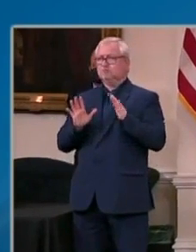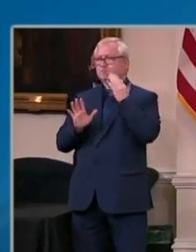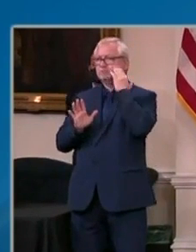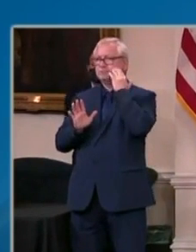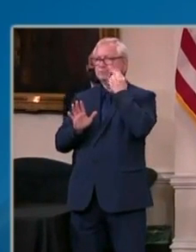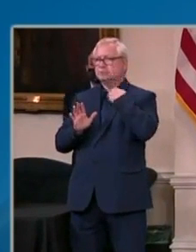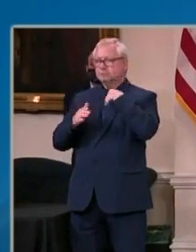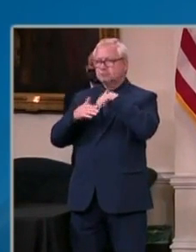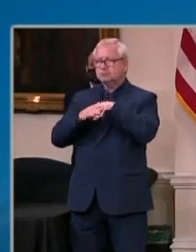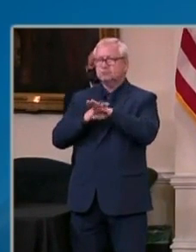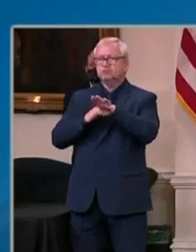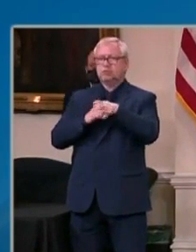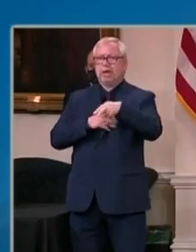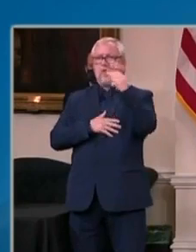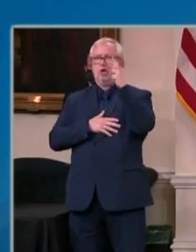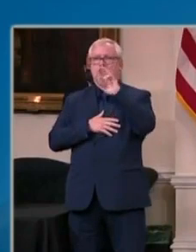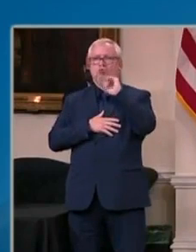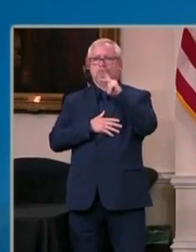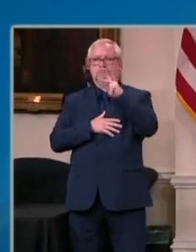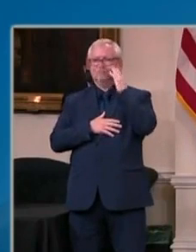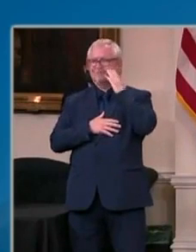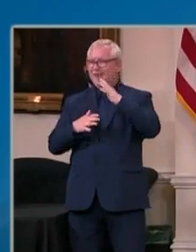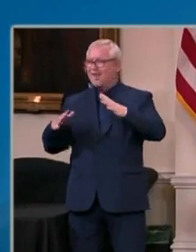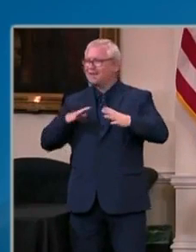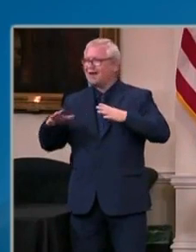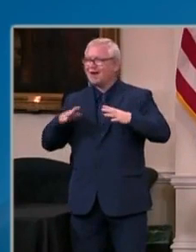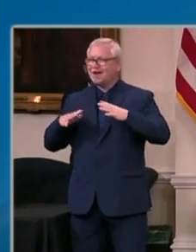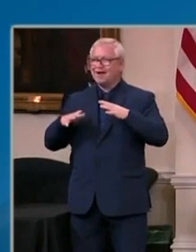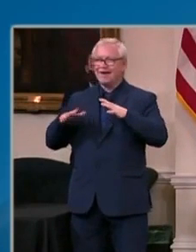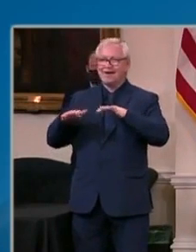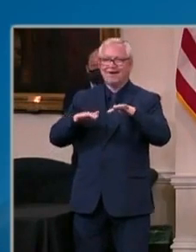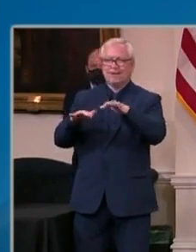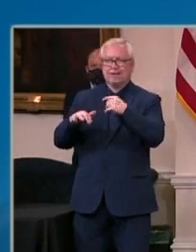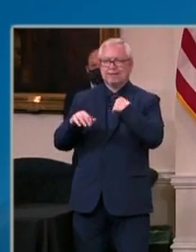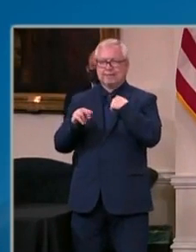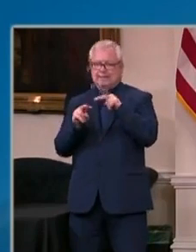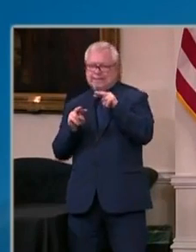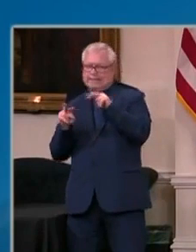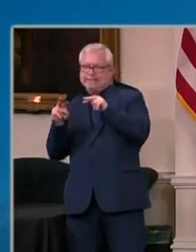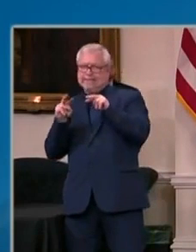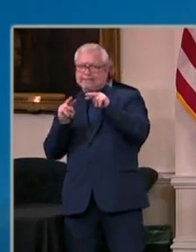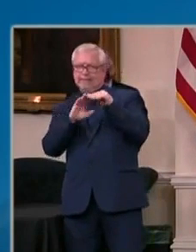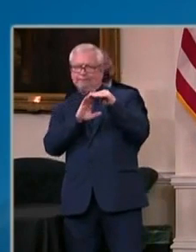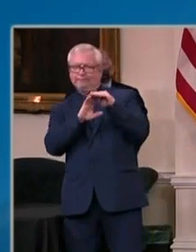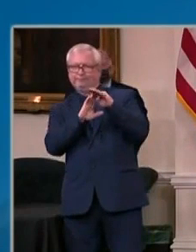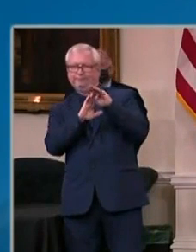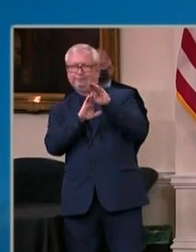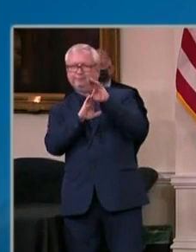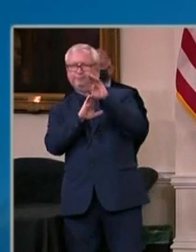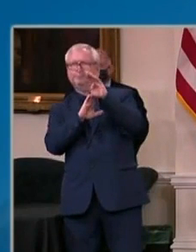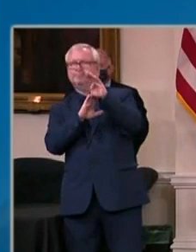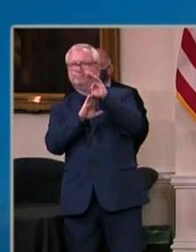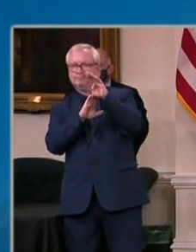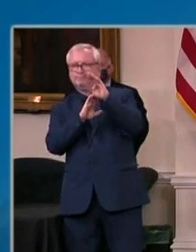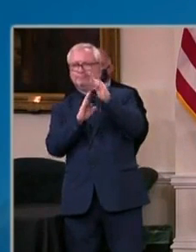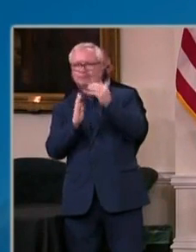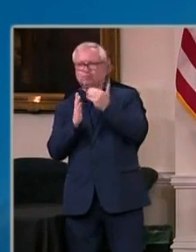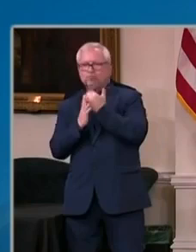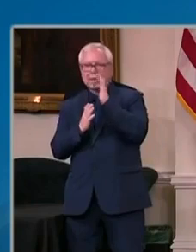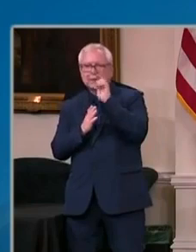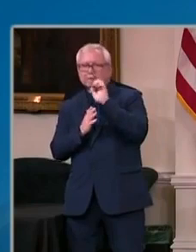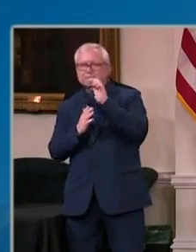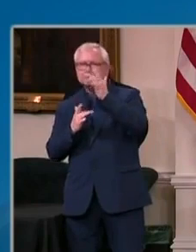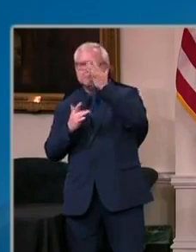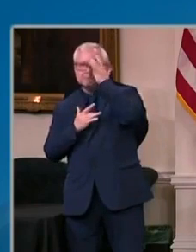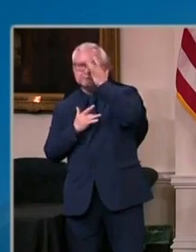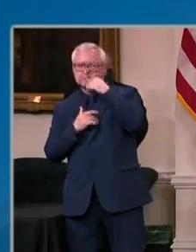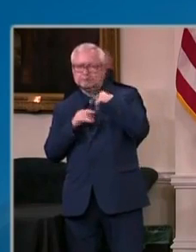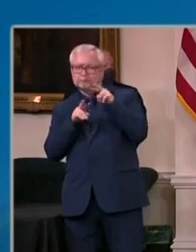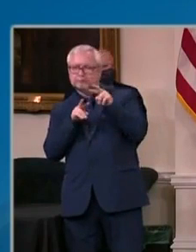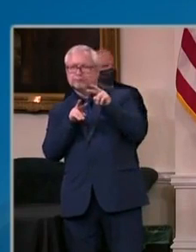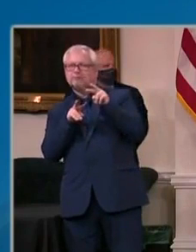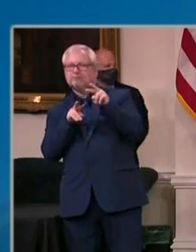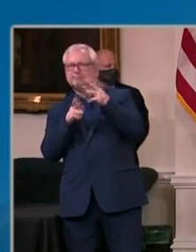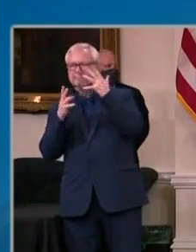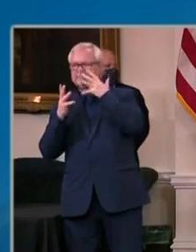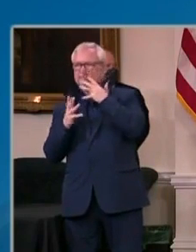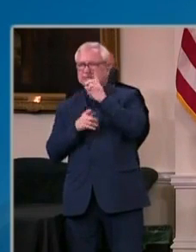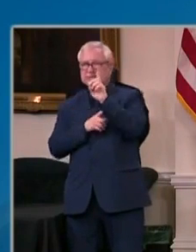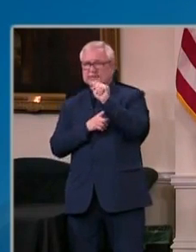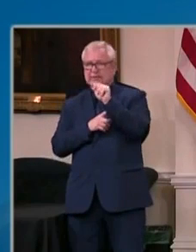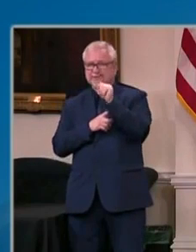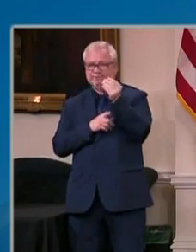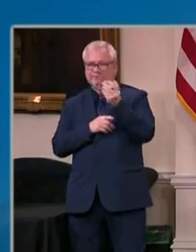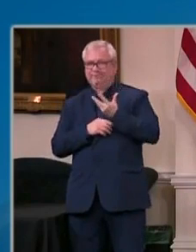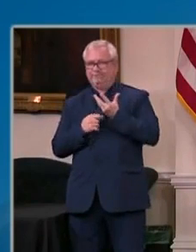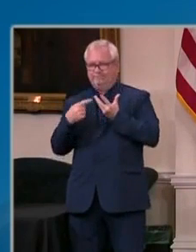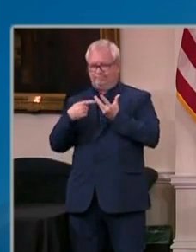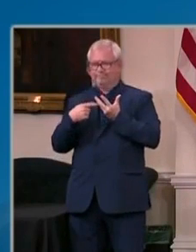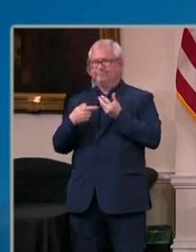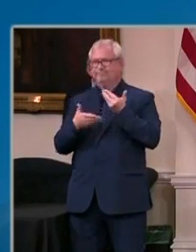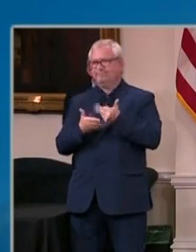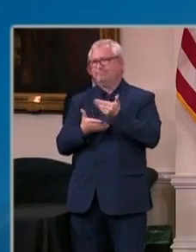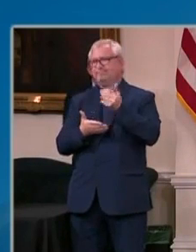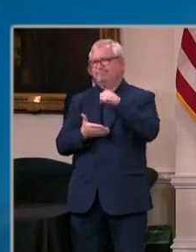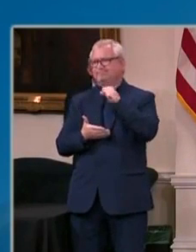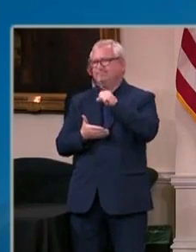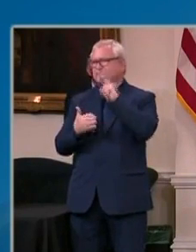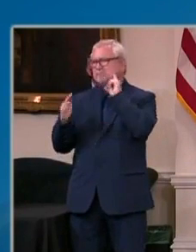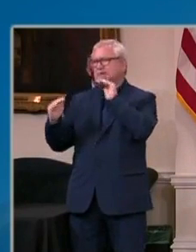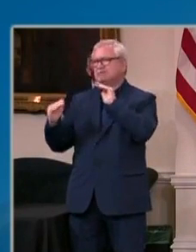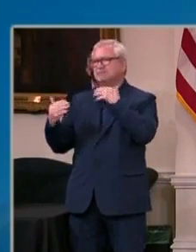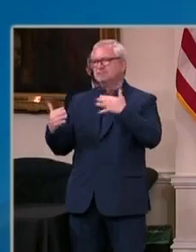AT THE START OF NOVEMBER IT WAS OBVIOUS WE WERE ENTERING A PERIOD OF HIGH RISK WITH THE POTENTIAL FOR PEAKS AND MOUNTAINS OF NEW CASES AND ILLNESSES.